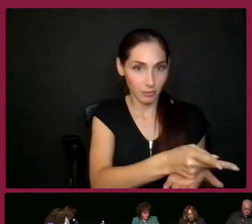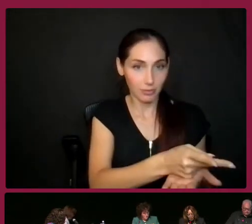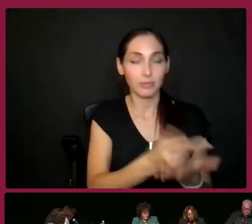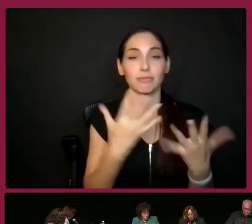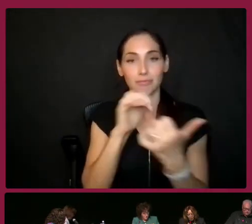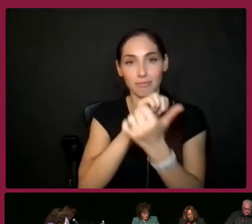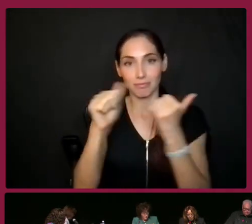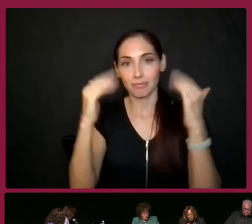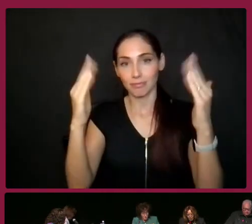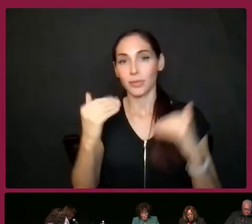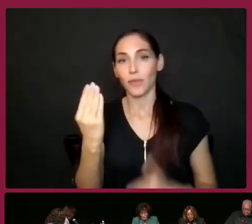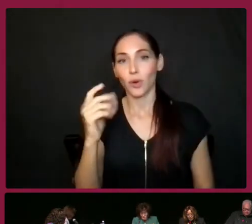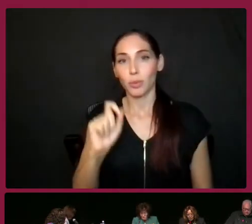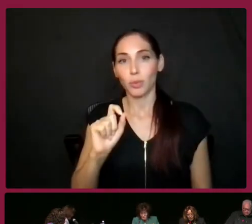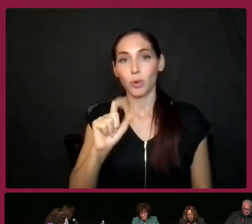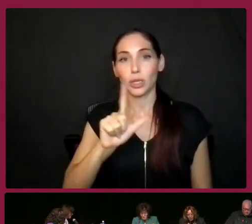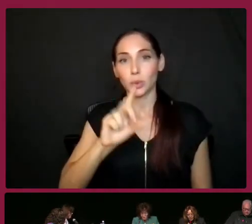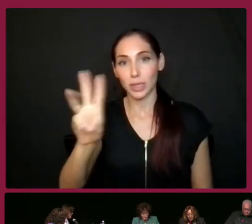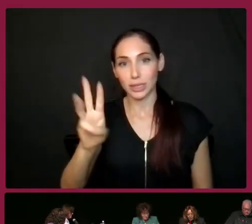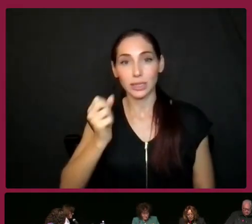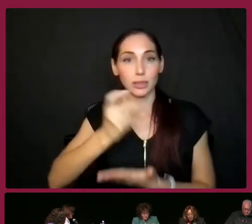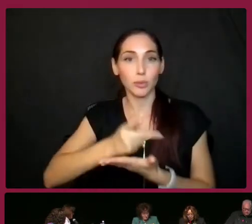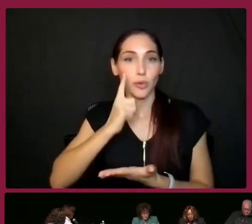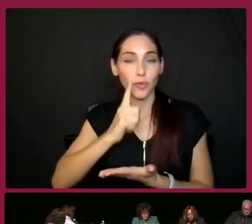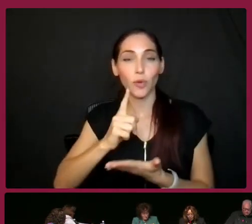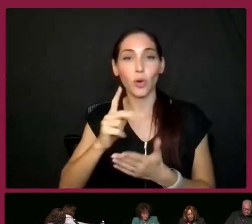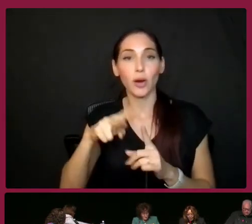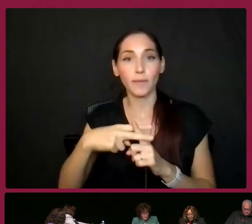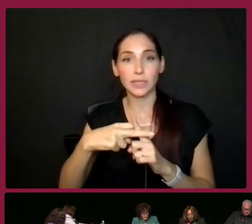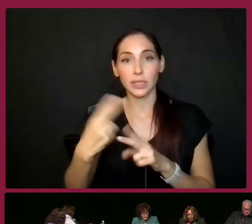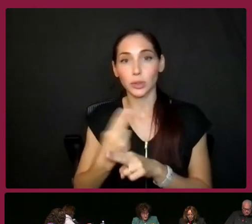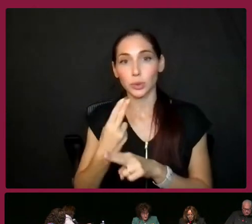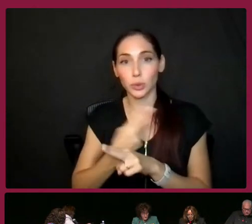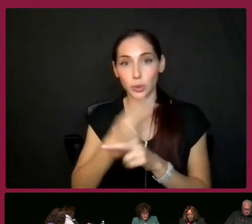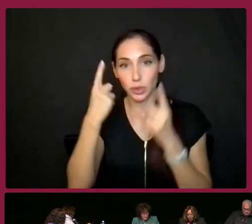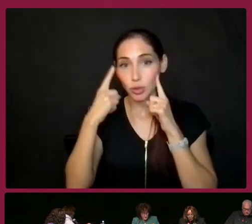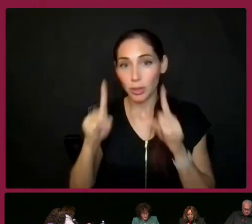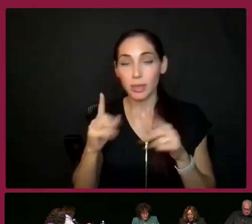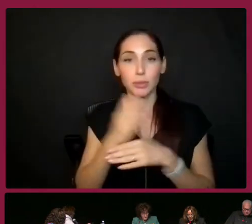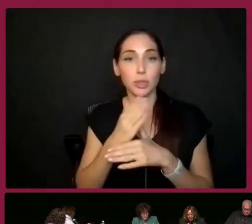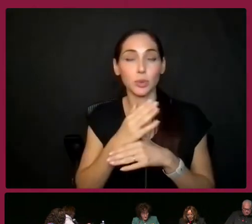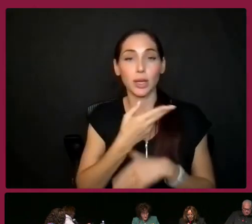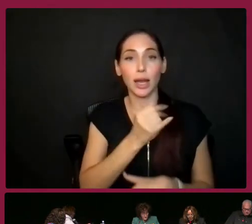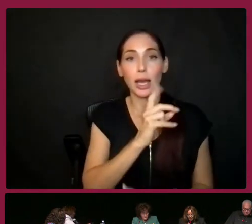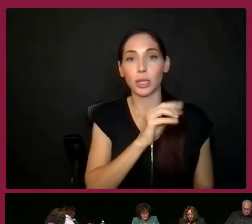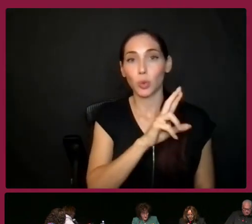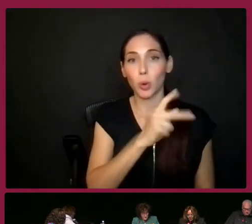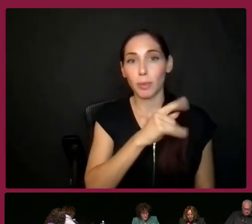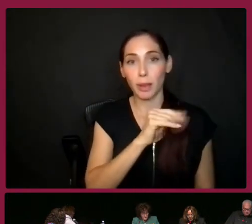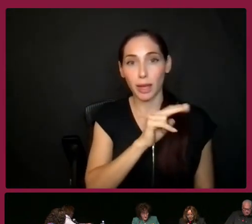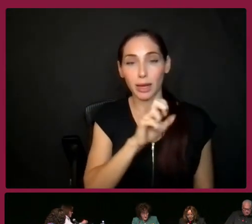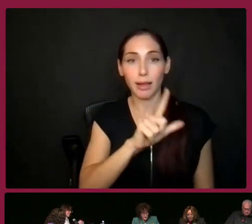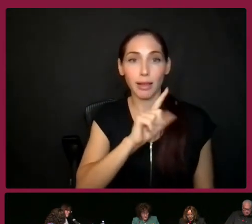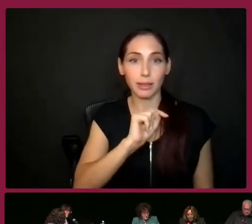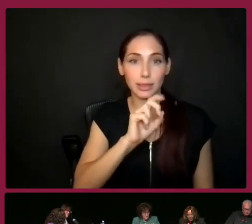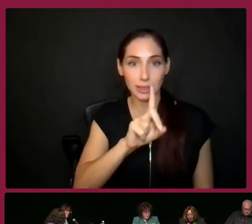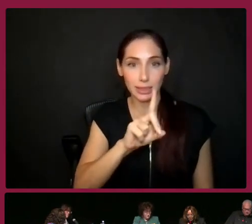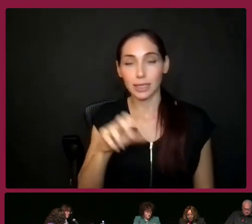Motion carries. 1426, approval of facilities use agreement between Hydroplane LTD and Antelope Valley College